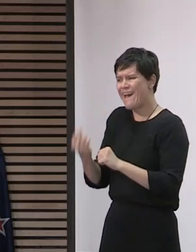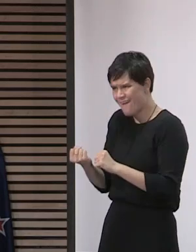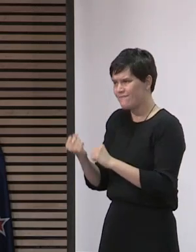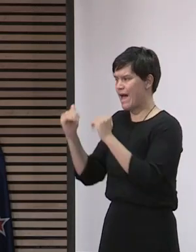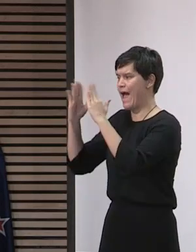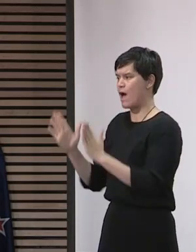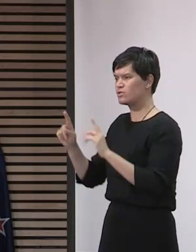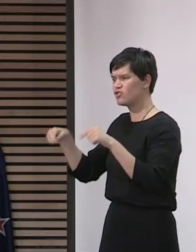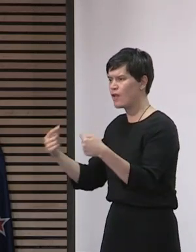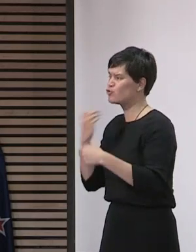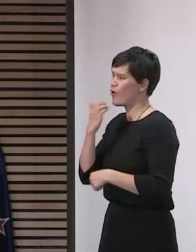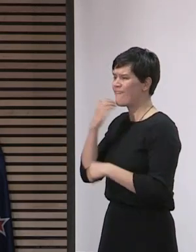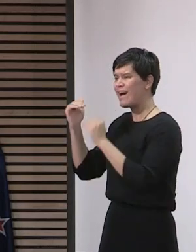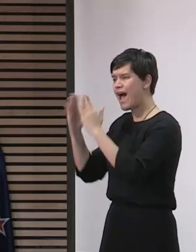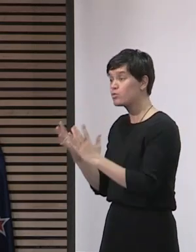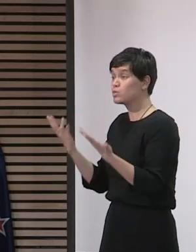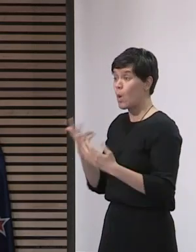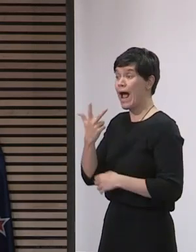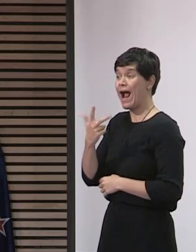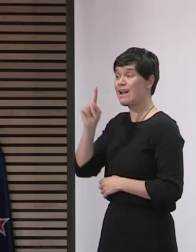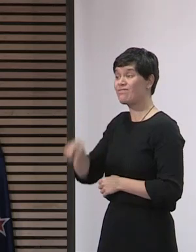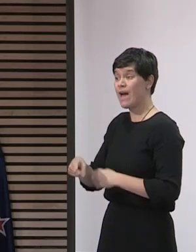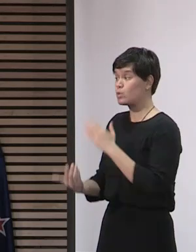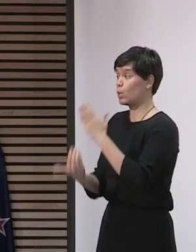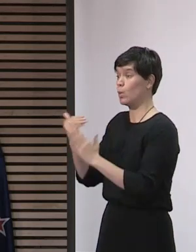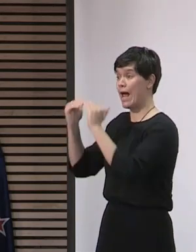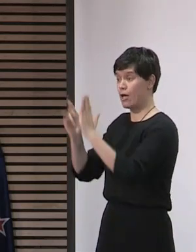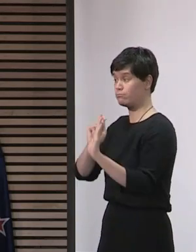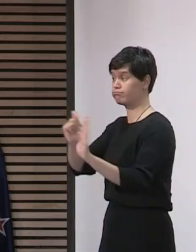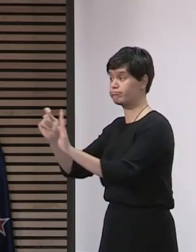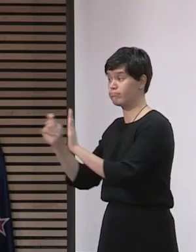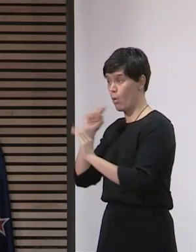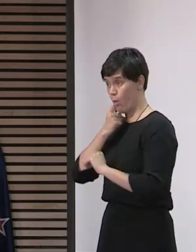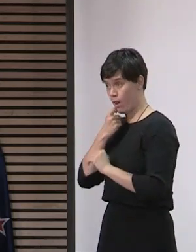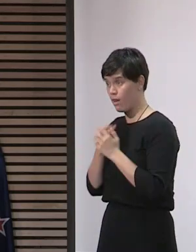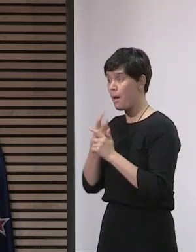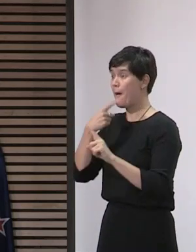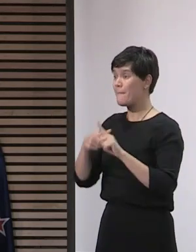ways we could solve challenges we already had. We already had challenges in funding, sore